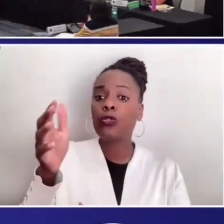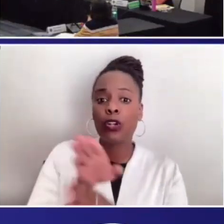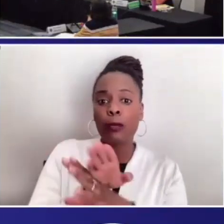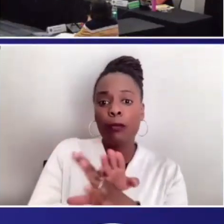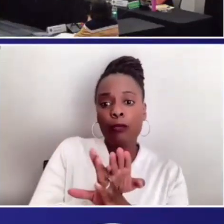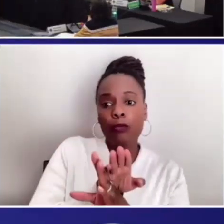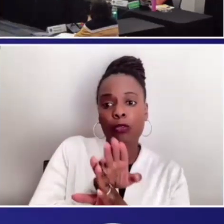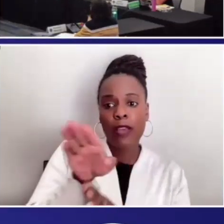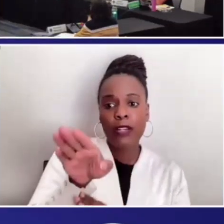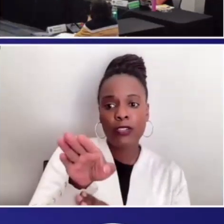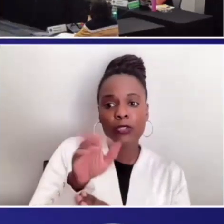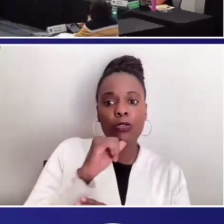designation. Is that correct?